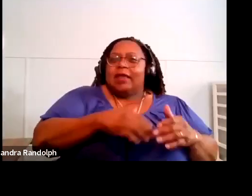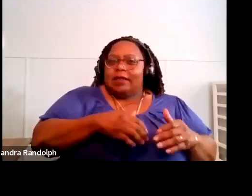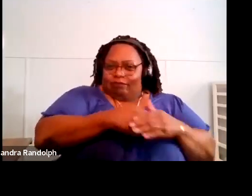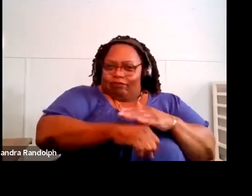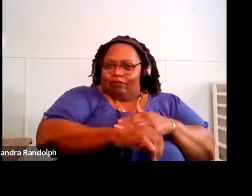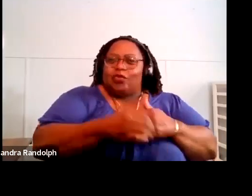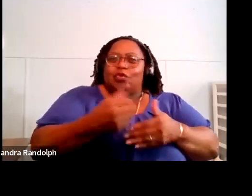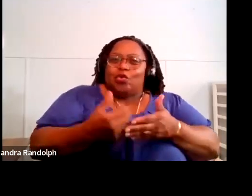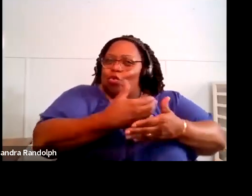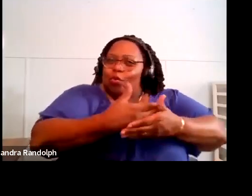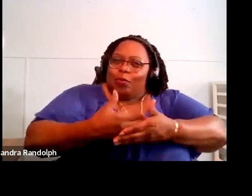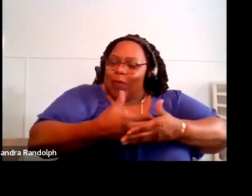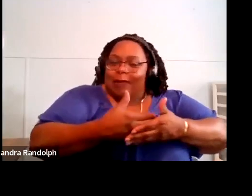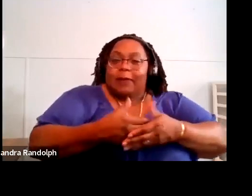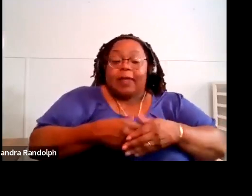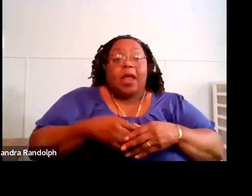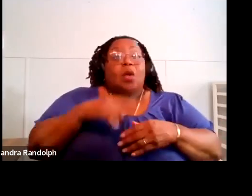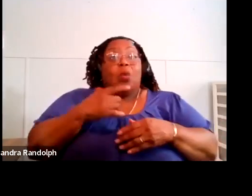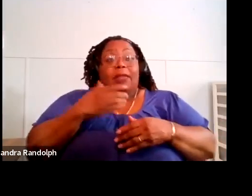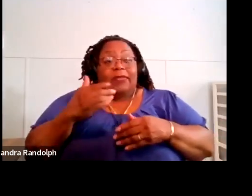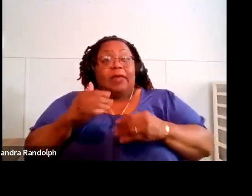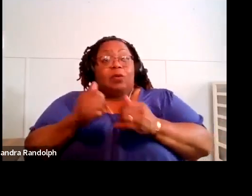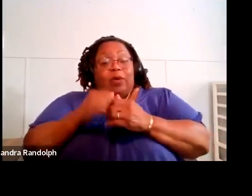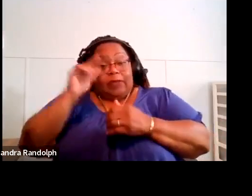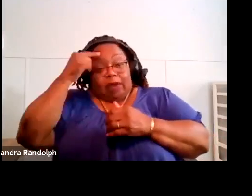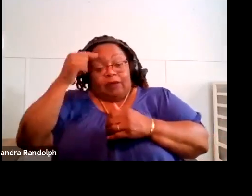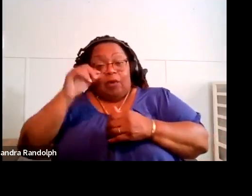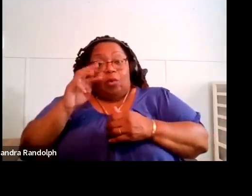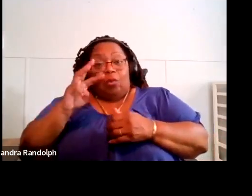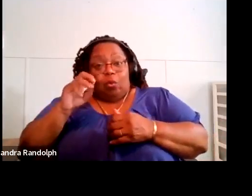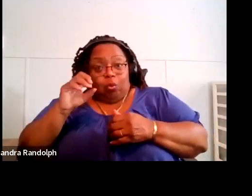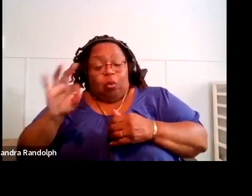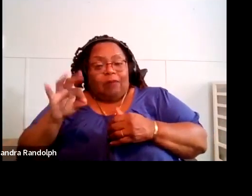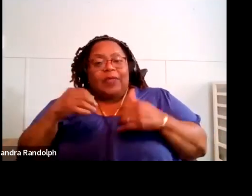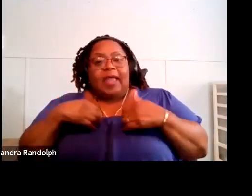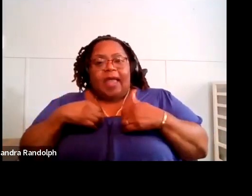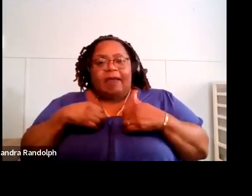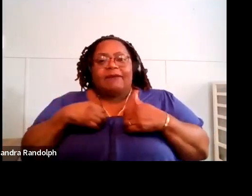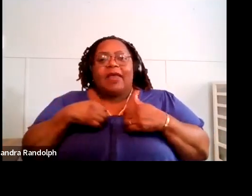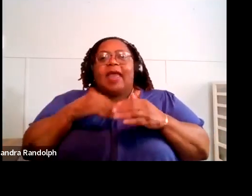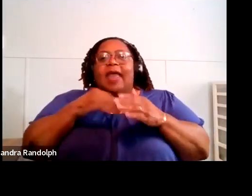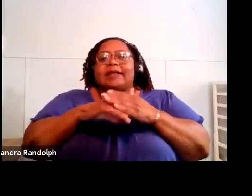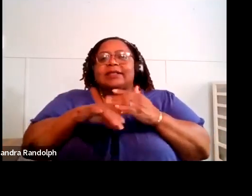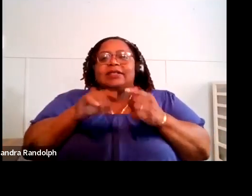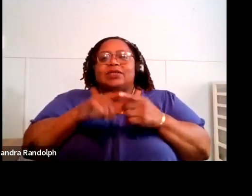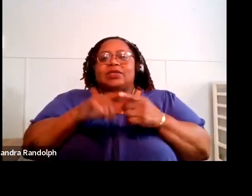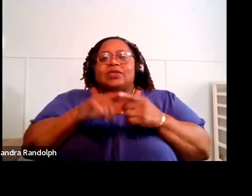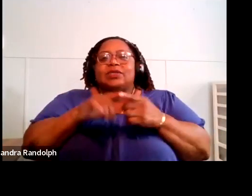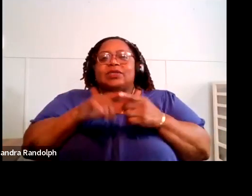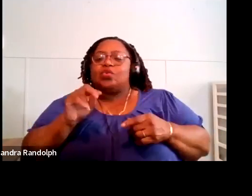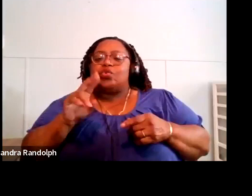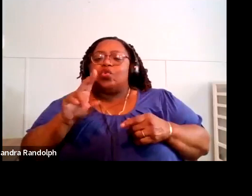sure women are never shackled to make sure they get an extended period to bond with the child. One of the things she